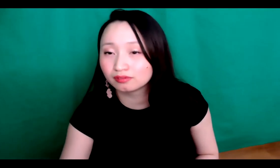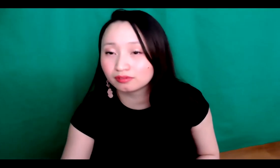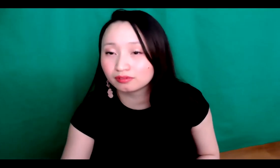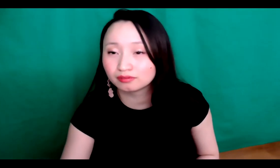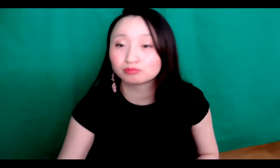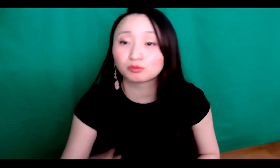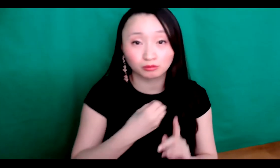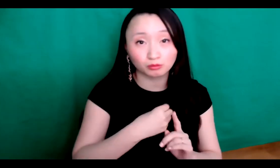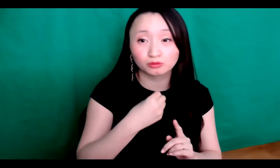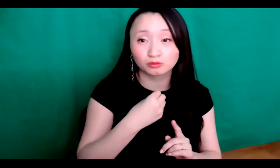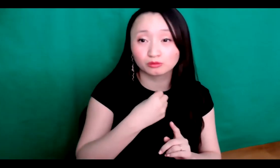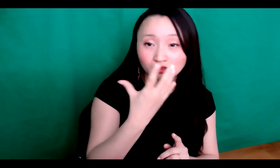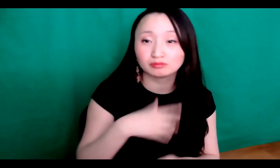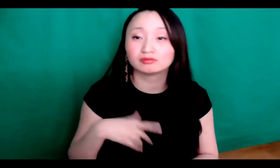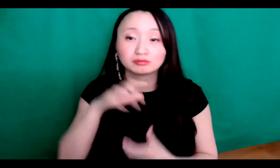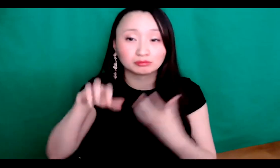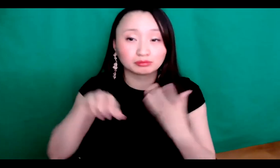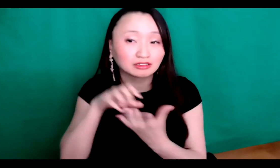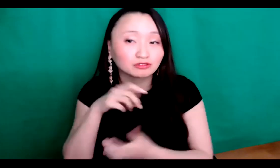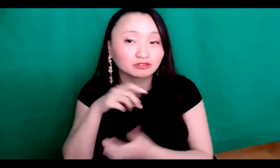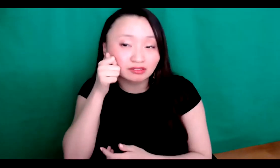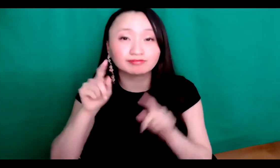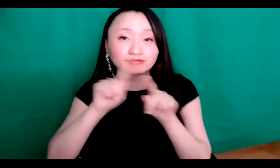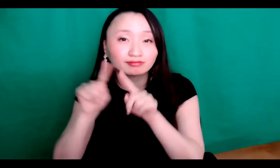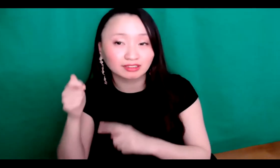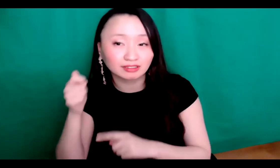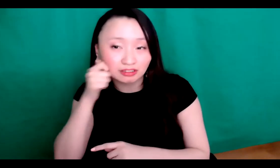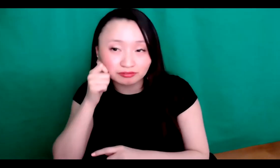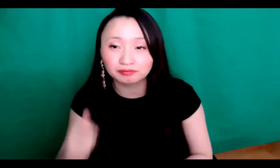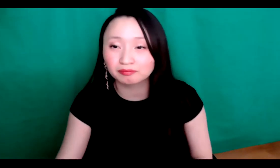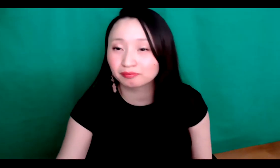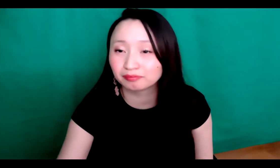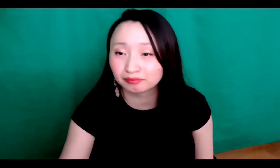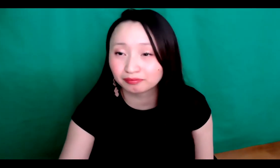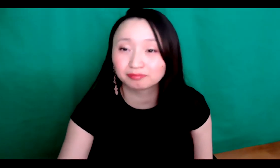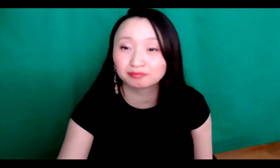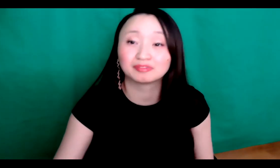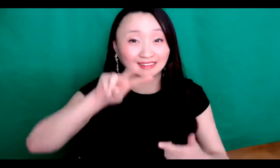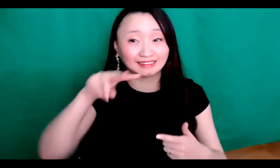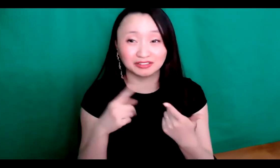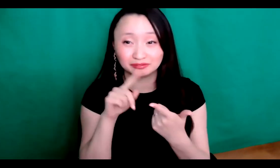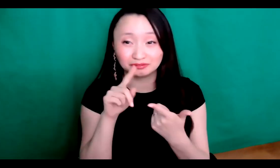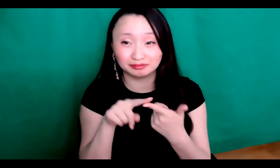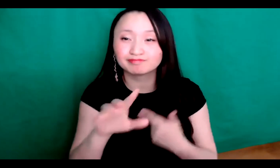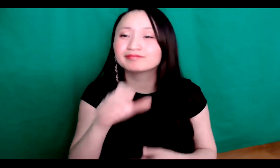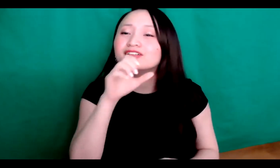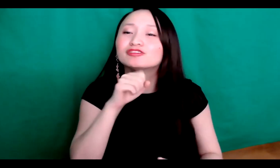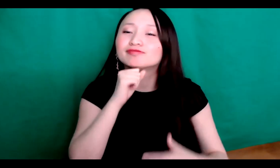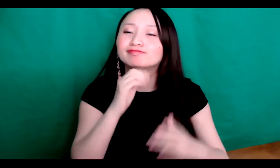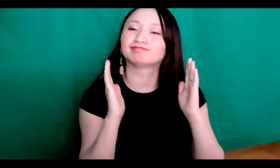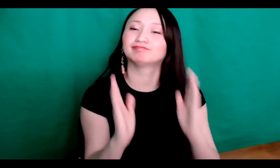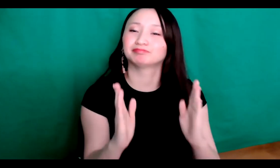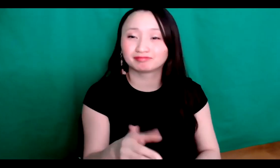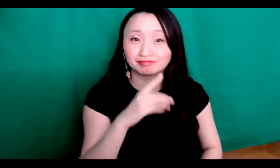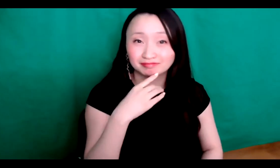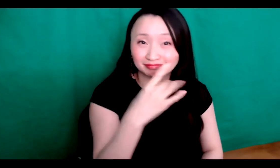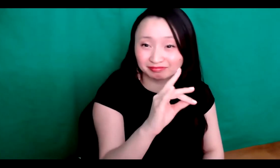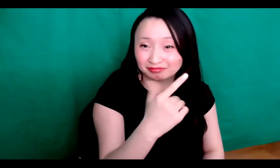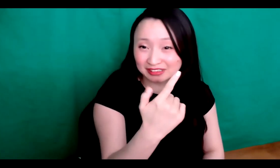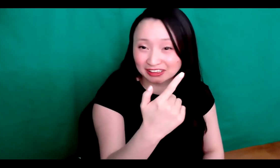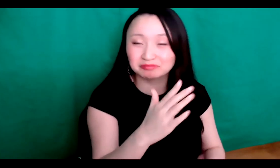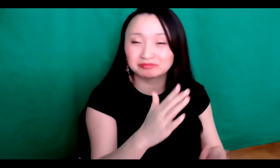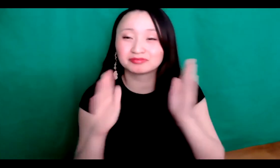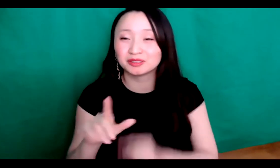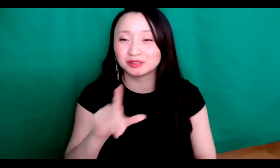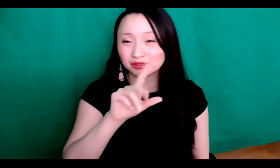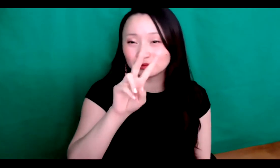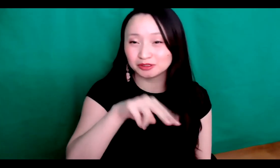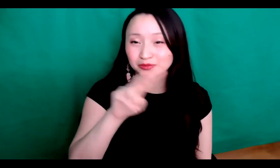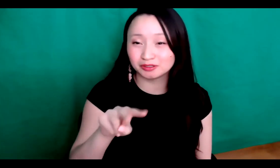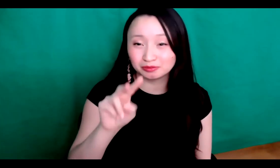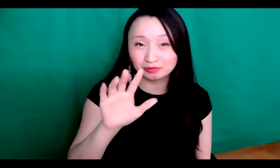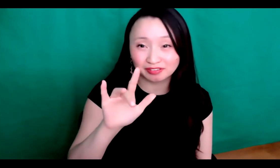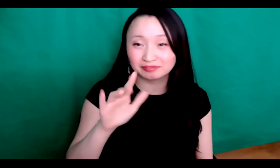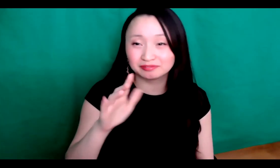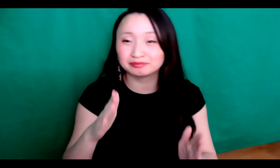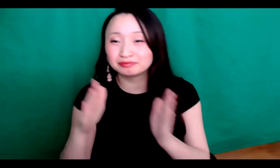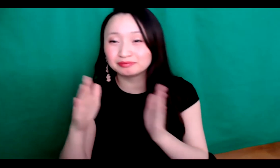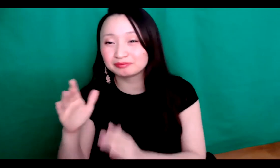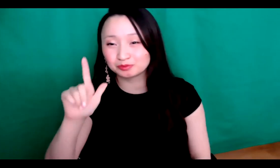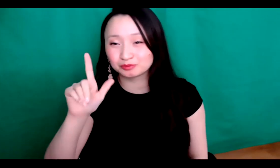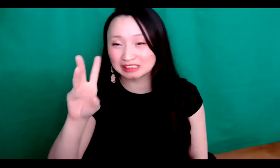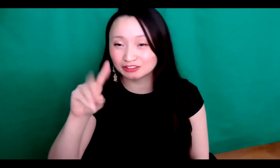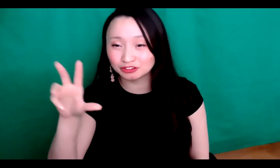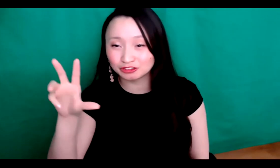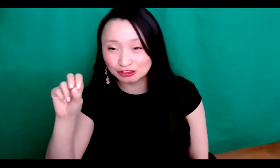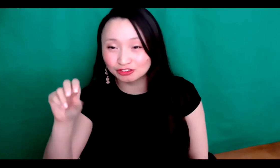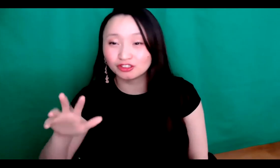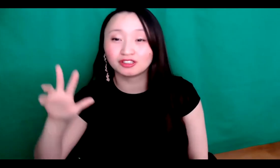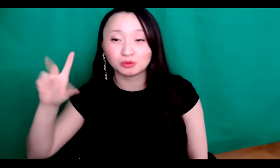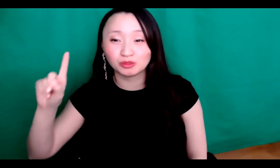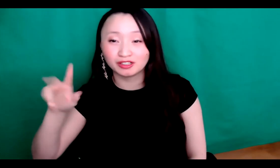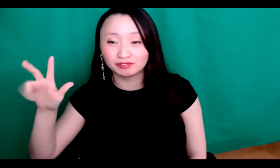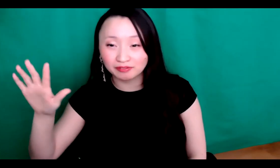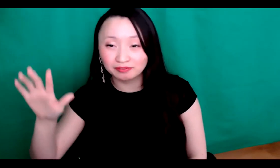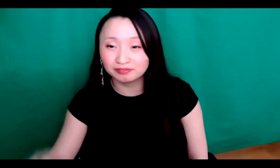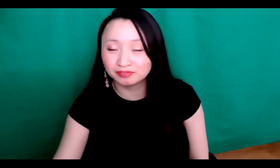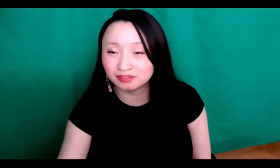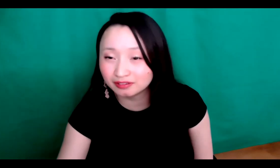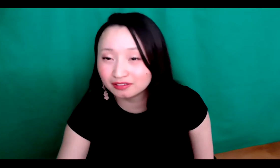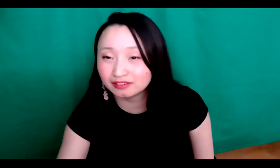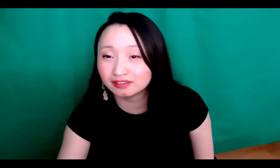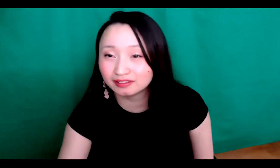The second question is, how old are you, your age, and so are you 18 to 21, 22 to 25,